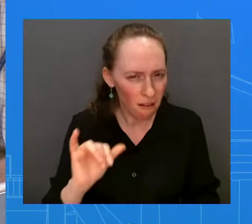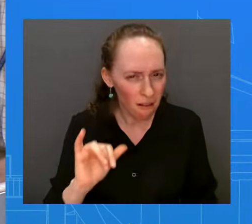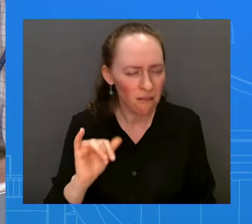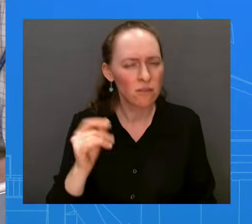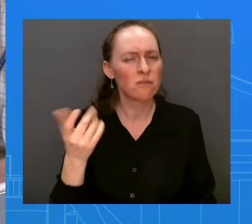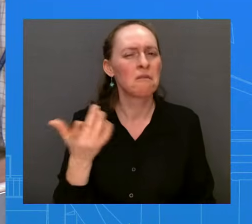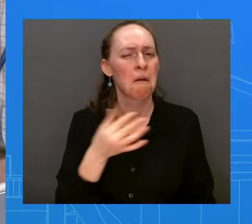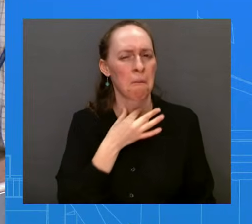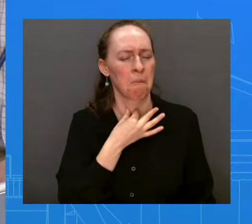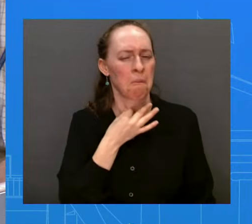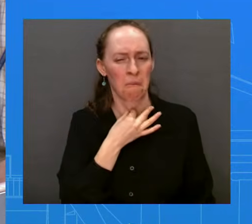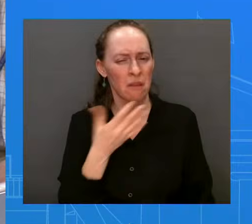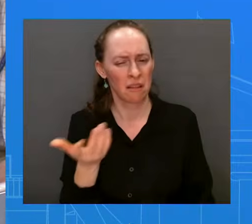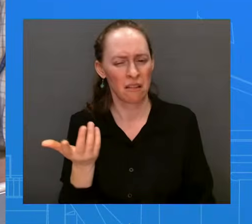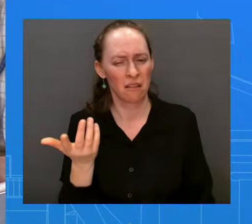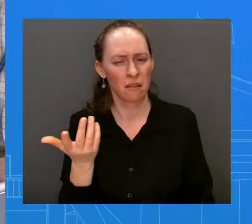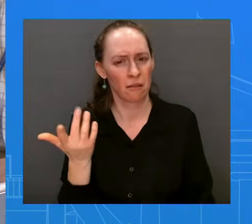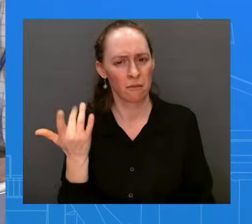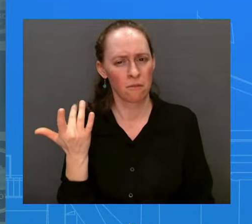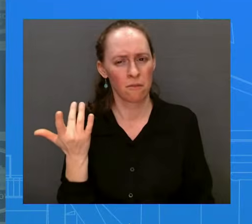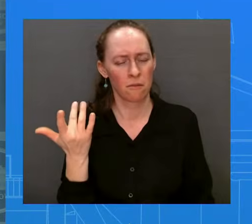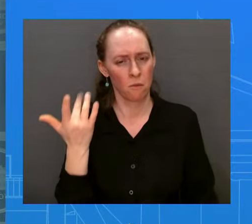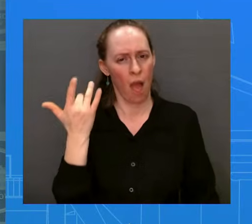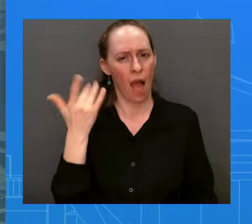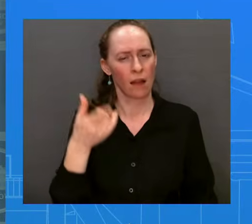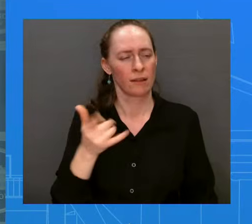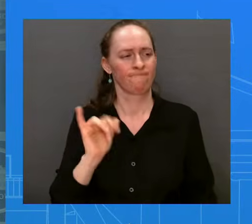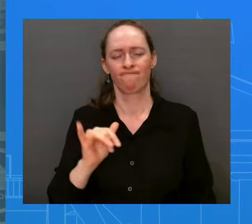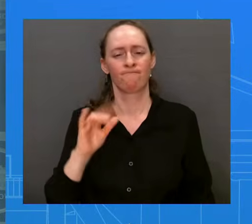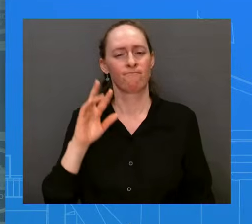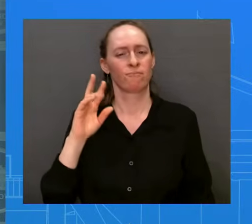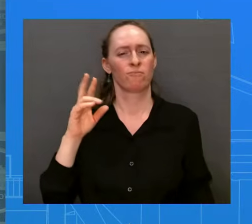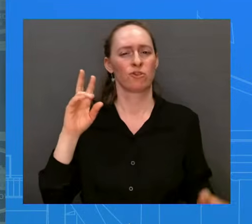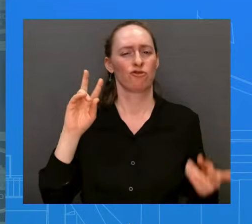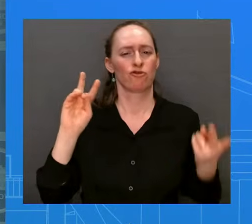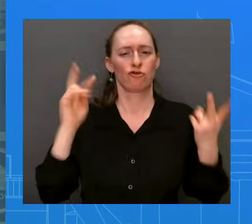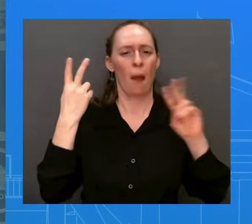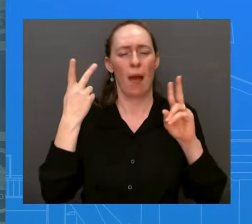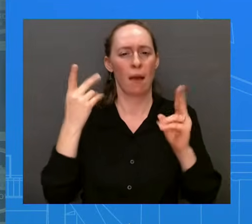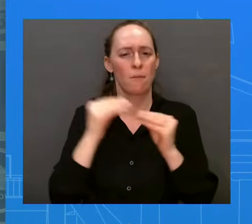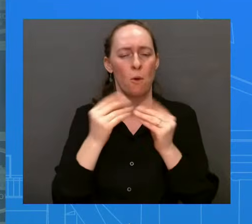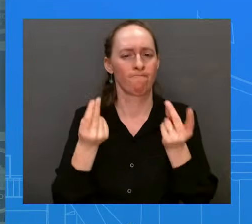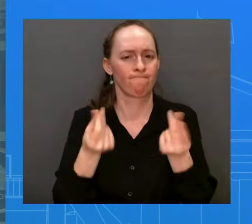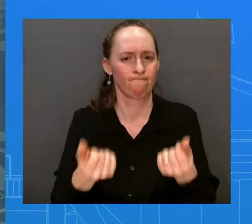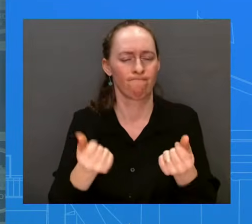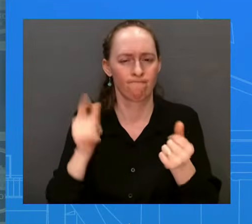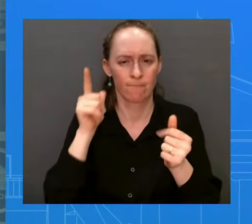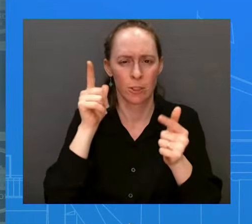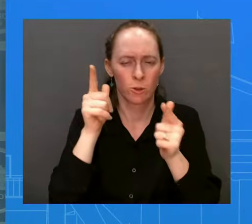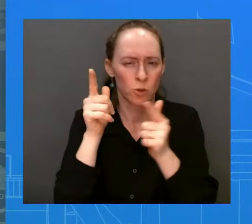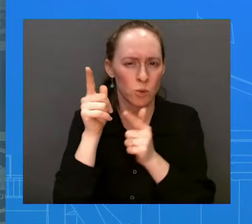Why are we shooting them down all of a sudden? Mr. Kirby: I kind of feel like I took care of that in my opening statement, but I'm happy to revisit it.